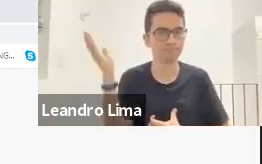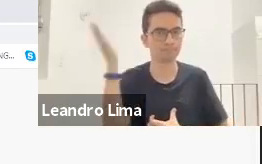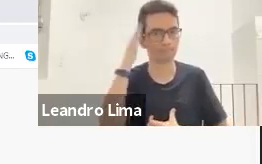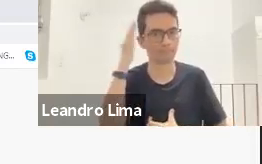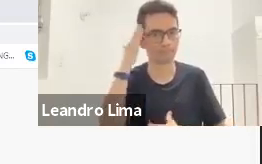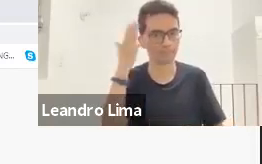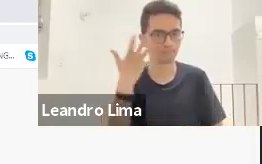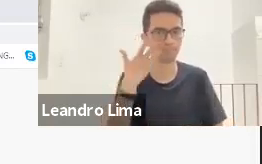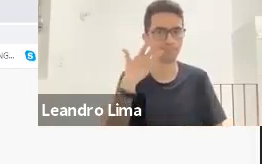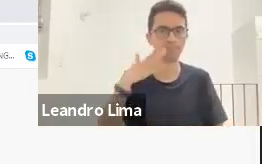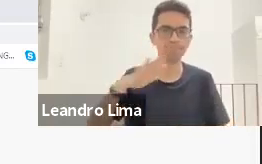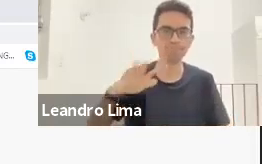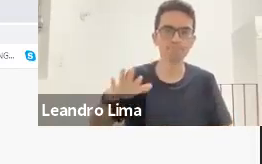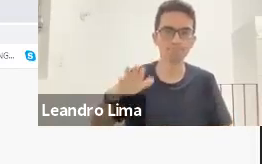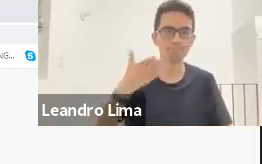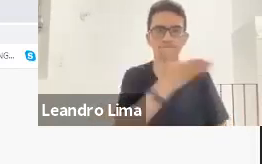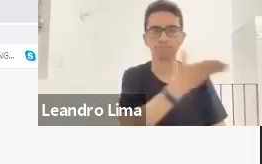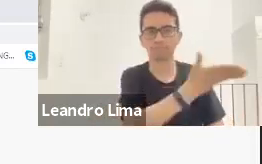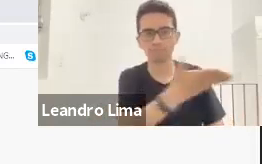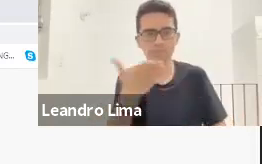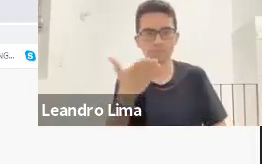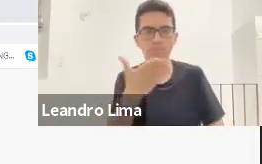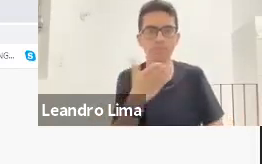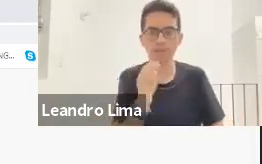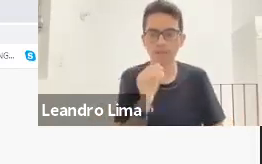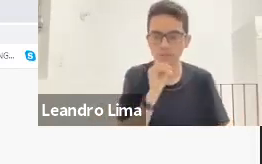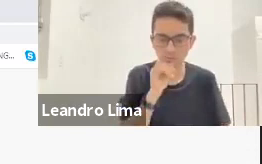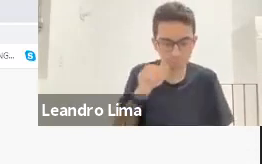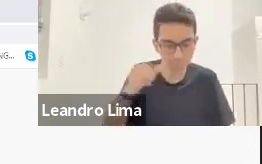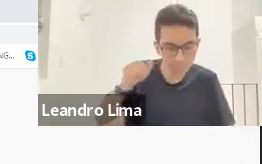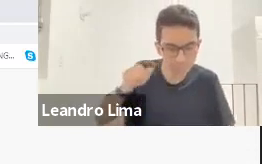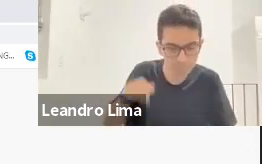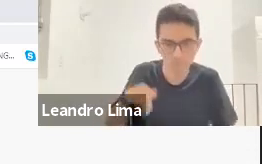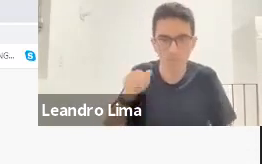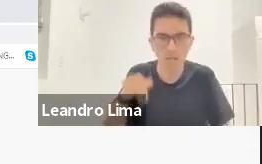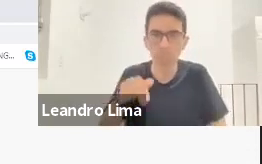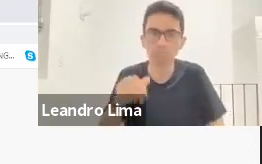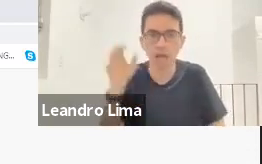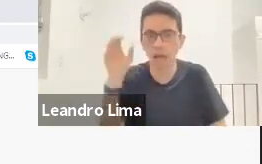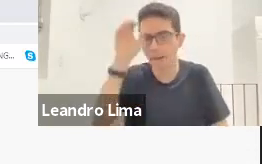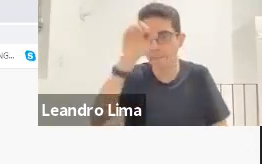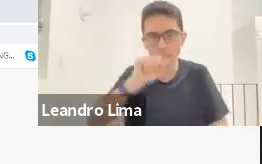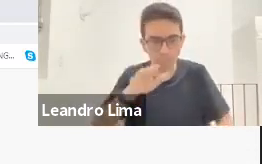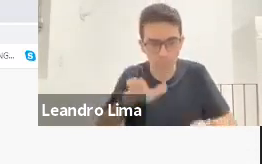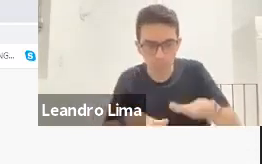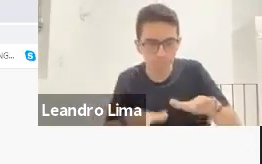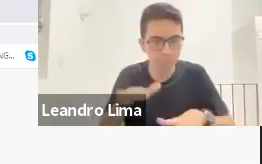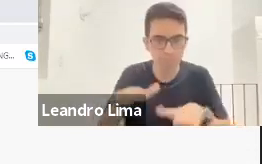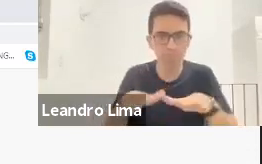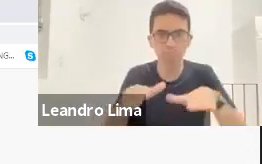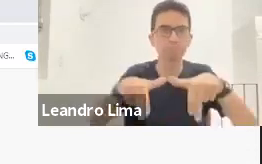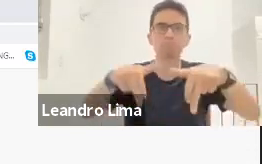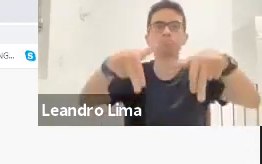to walk. Using furniture to hold themselves Using furniture to hold themselves up. And that is a far cry from what we get an education.